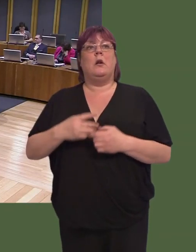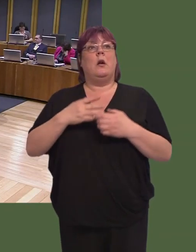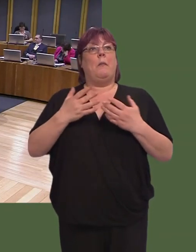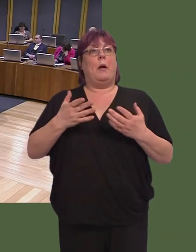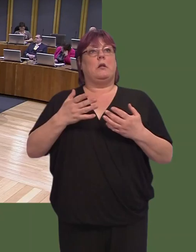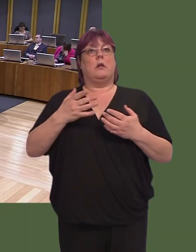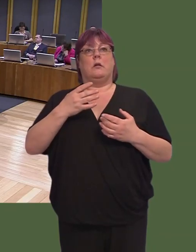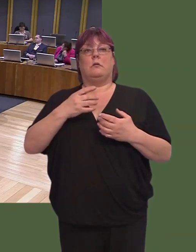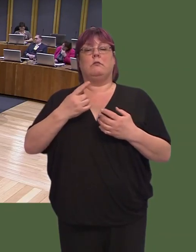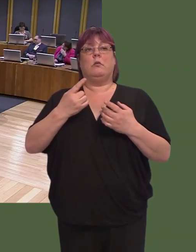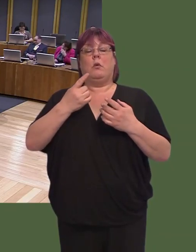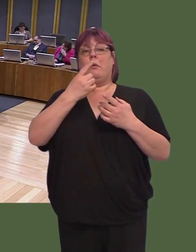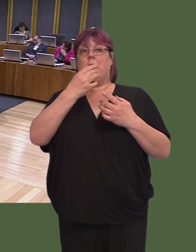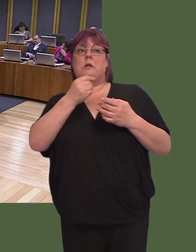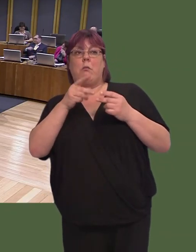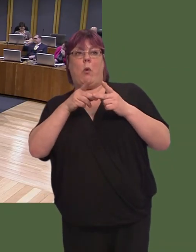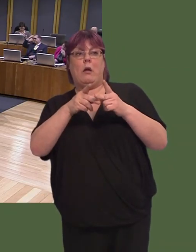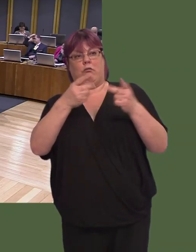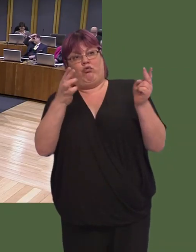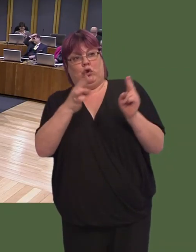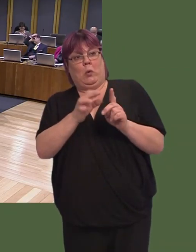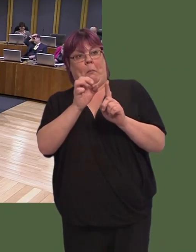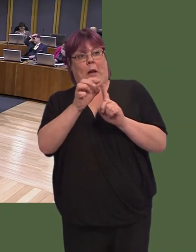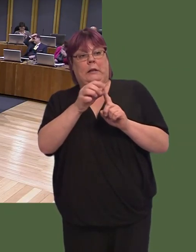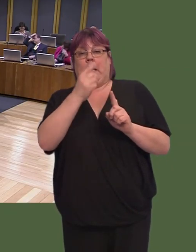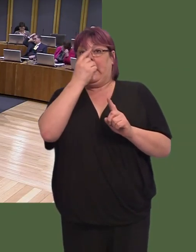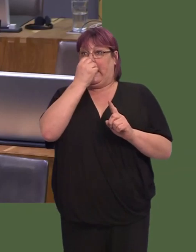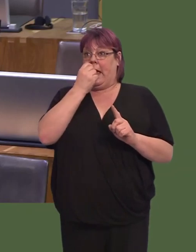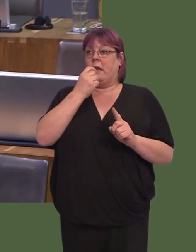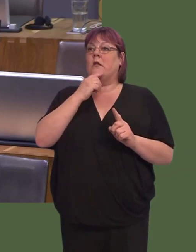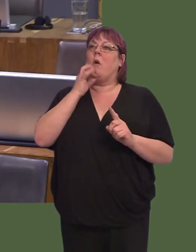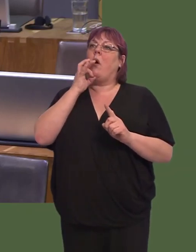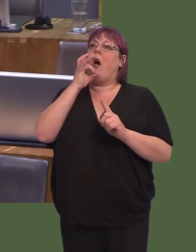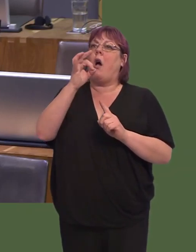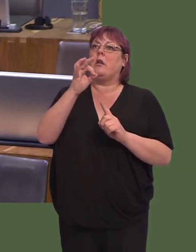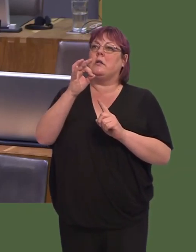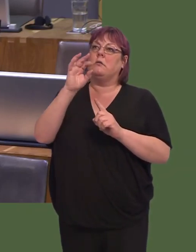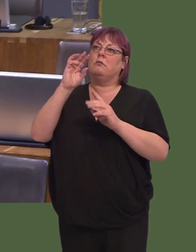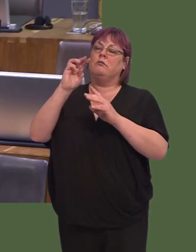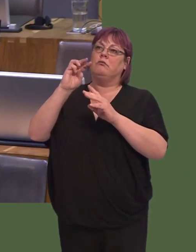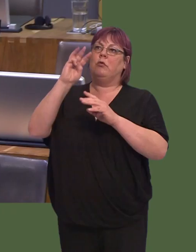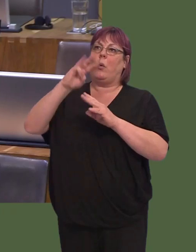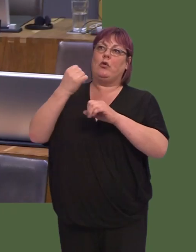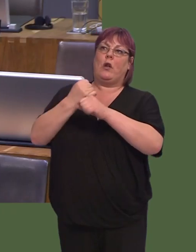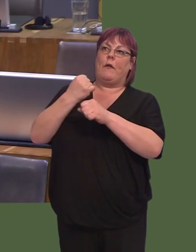taking up his suggestion on the Welsh Government estate to see what we can do to reduce what we currently have in terms of single-use plastic.